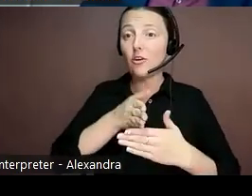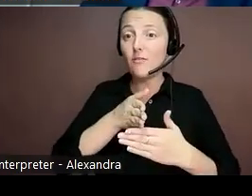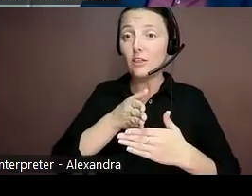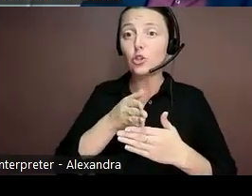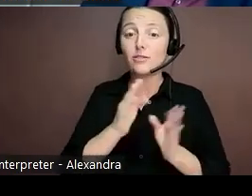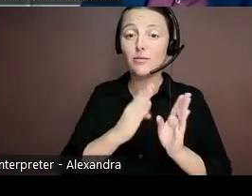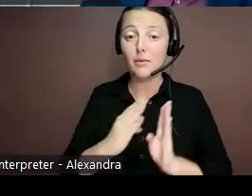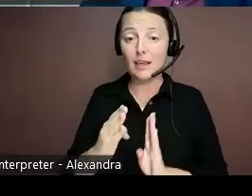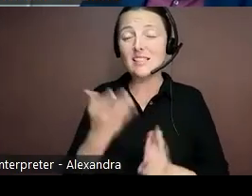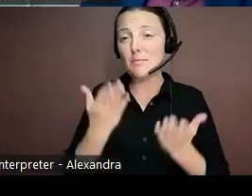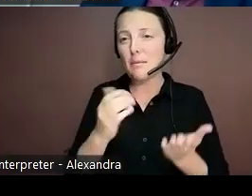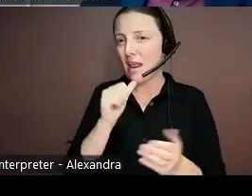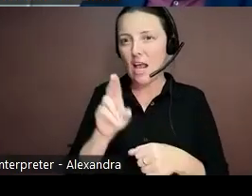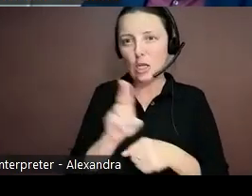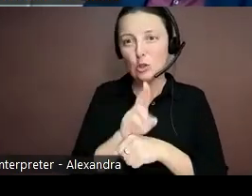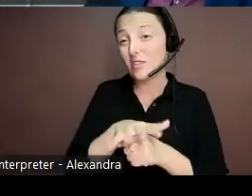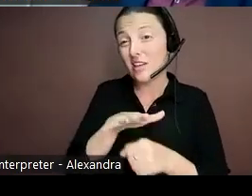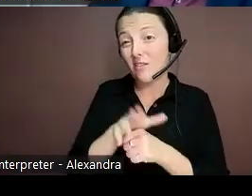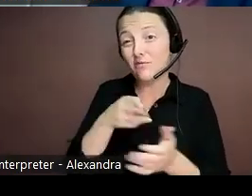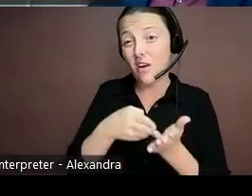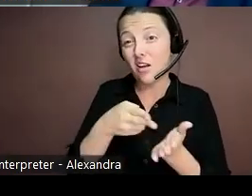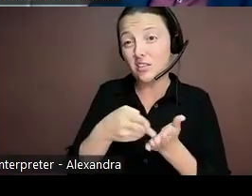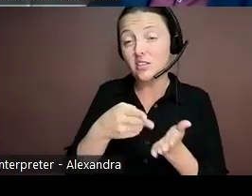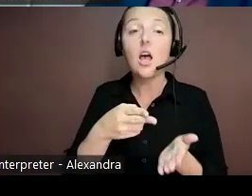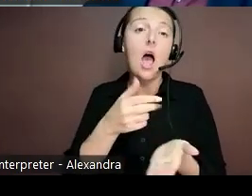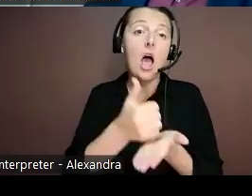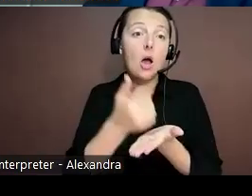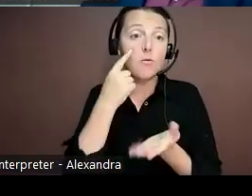help you understand the function of the aggression when a patient struggles with aggression. Uh and